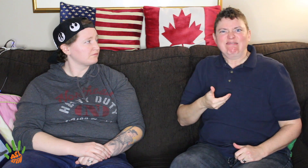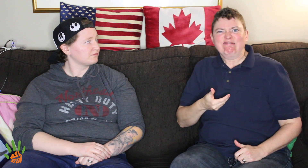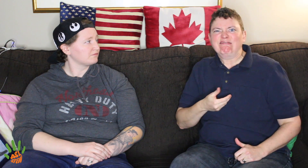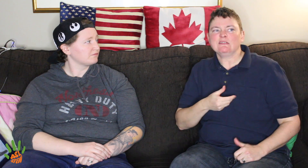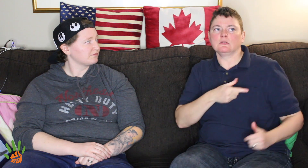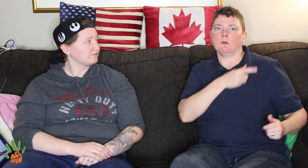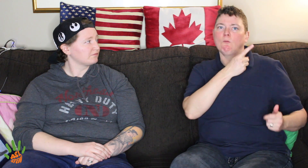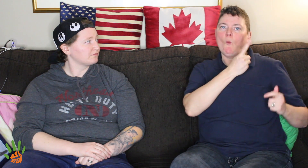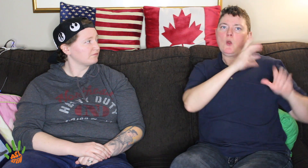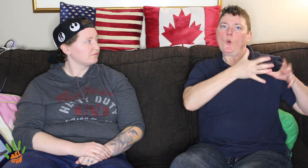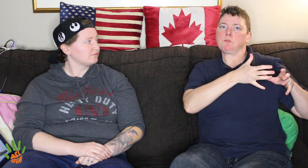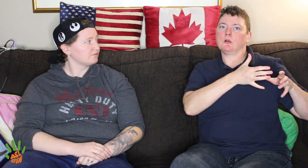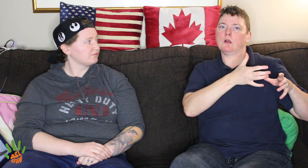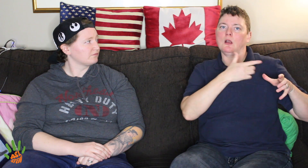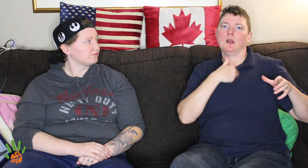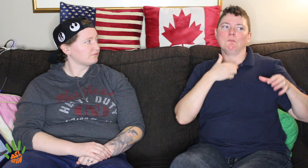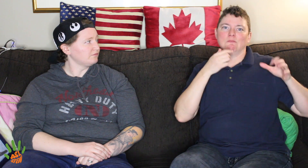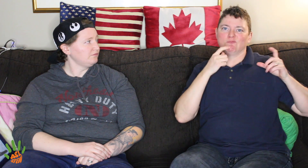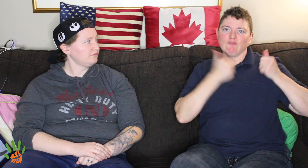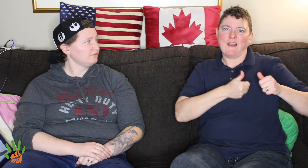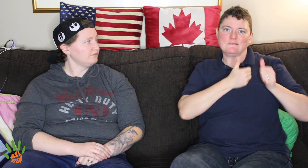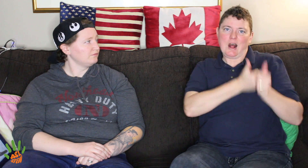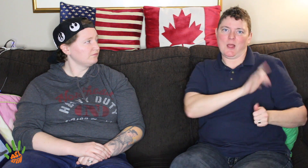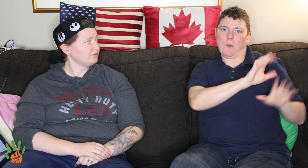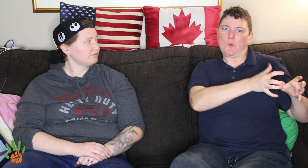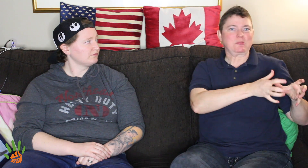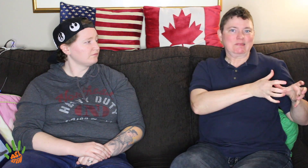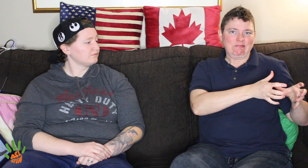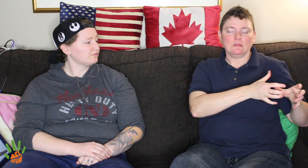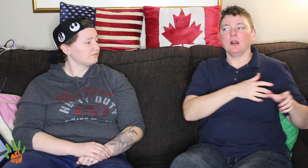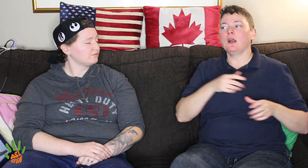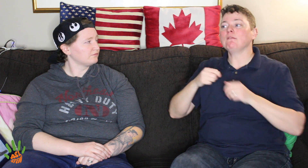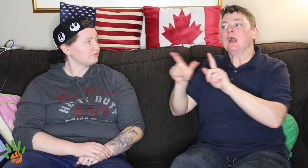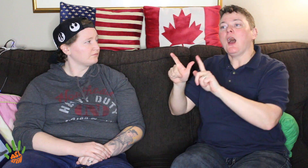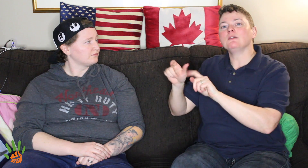they'll say "you are a lesbian". I didn't feel that was right. I feel like I'm trying to follow one group